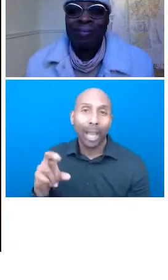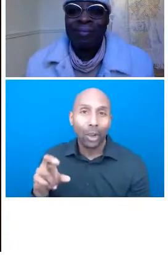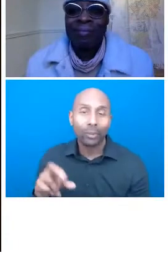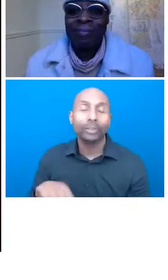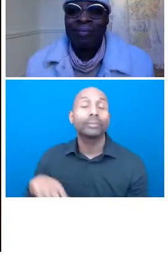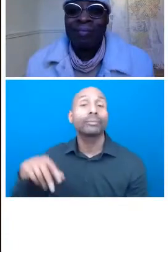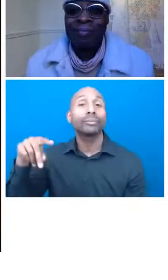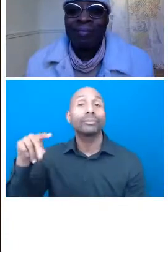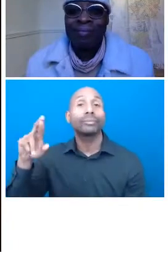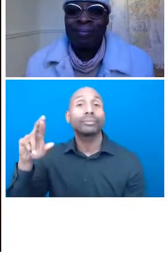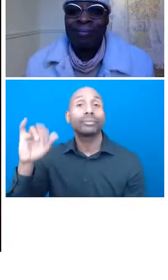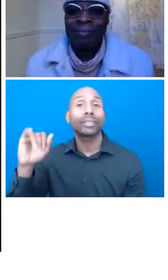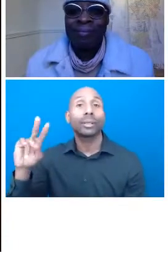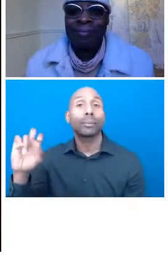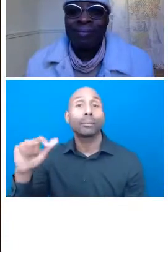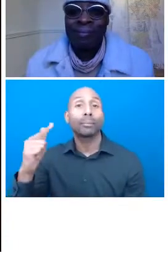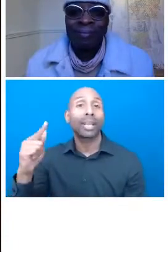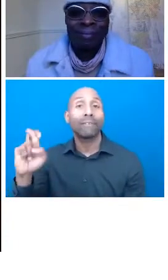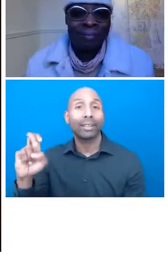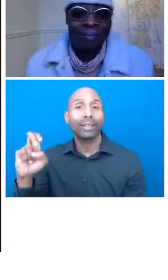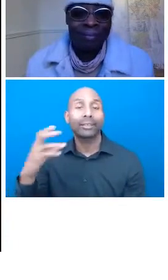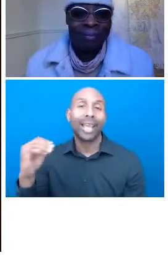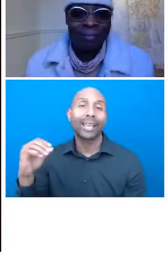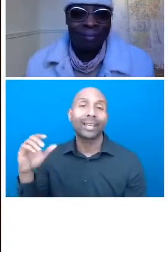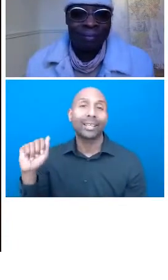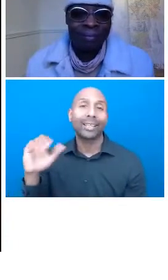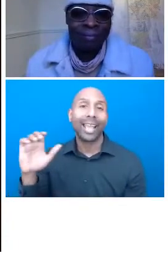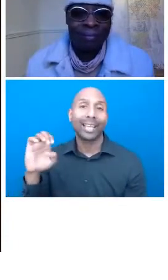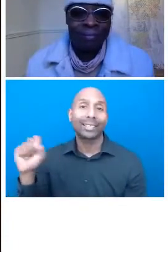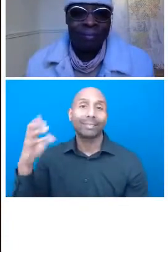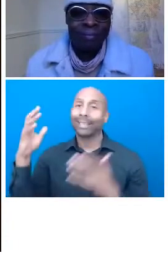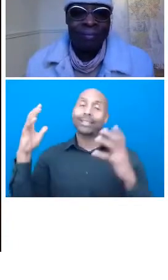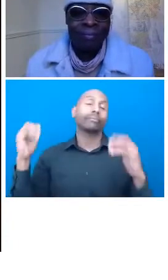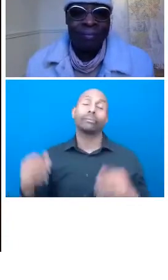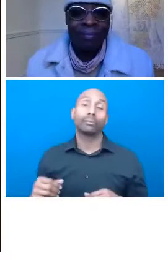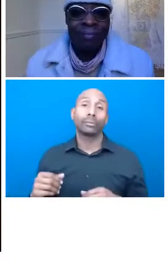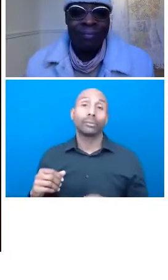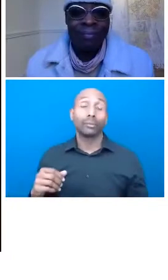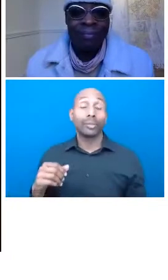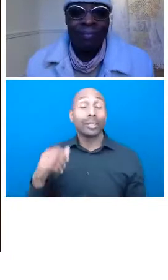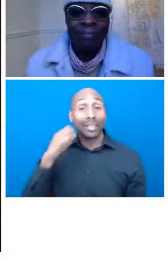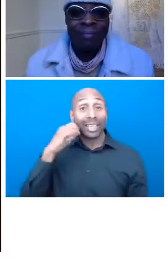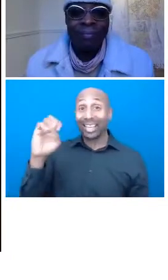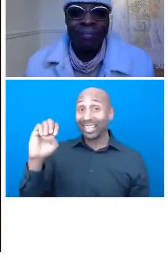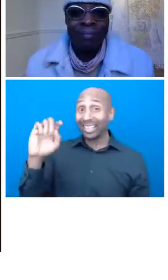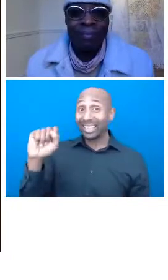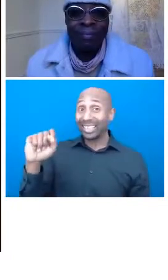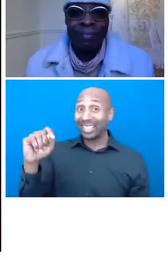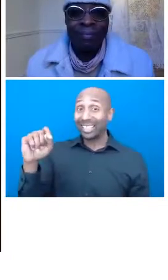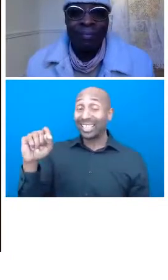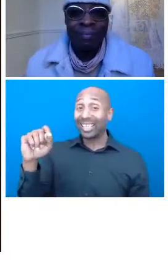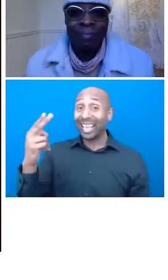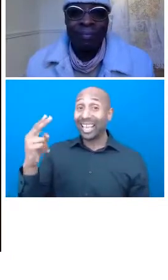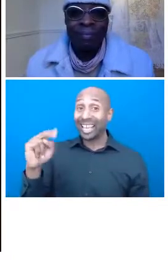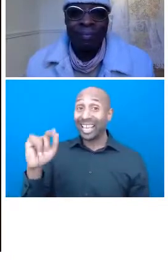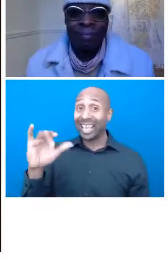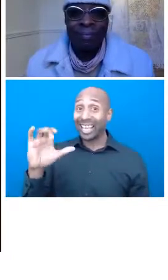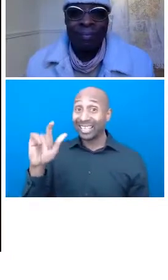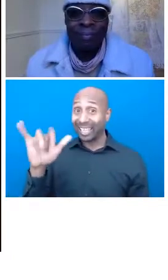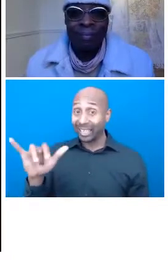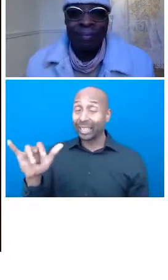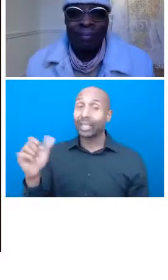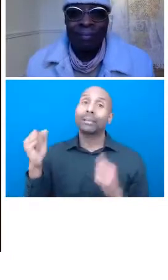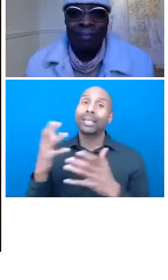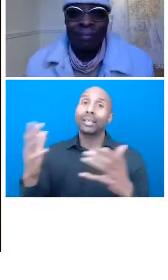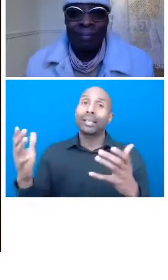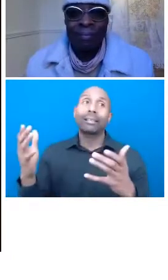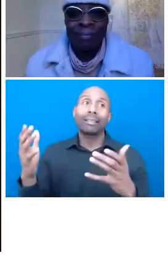Ethnically, I had a lot of things stolen from me through assimilation, one could argue.